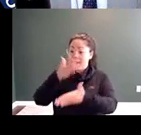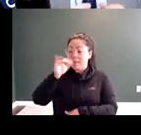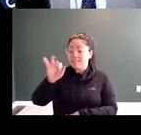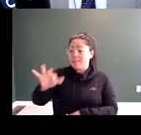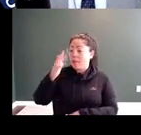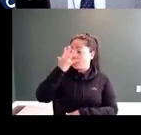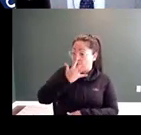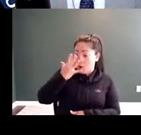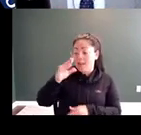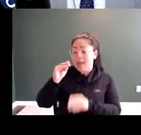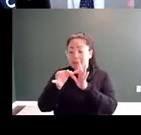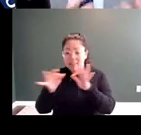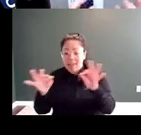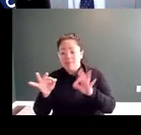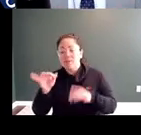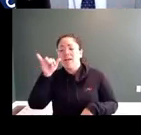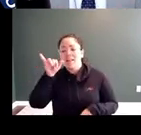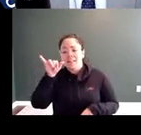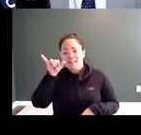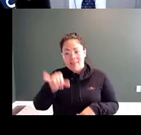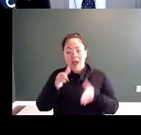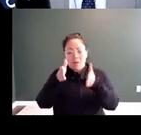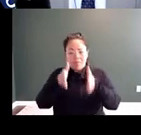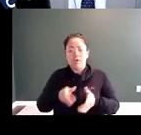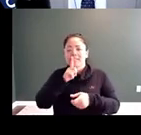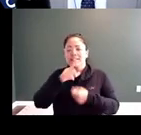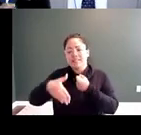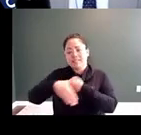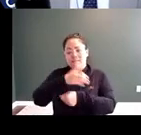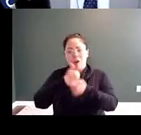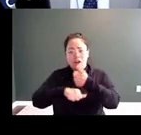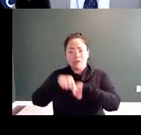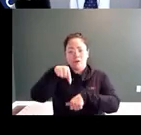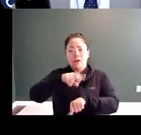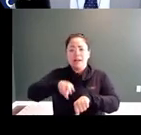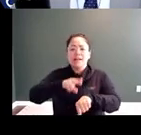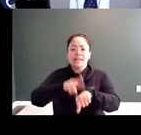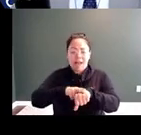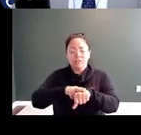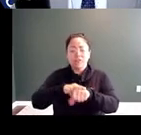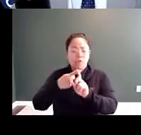that's going to be an issue or that person's going to be also covered under national origin discrimination as well.